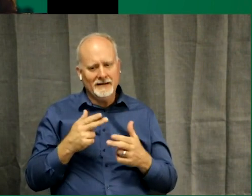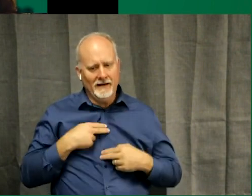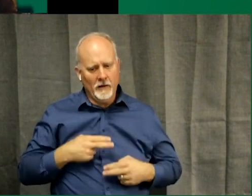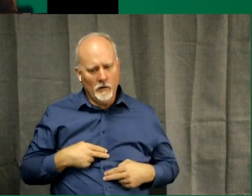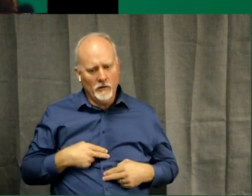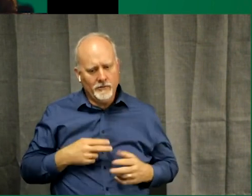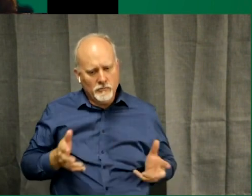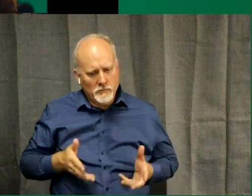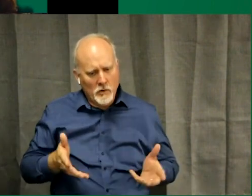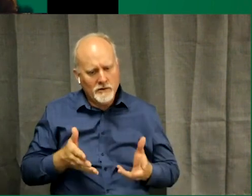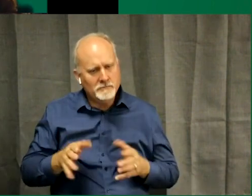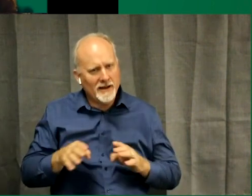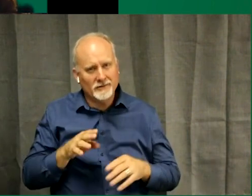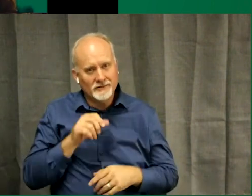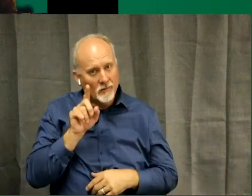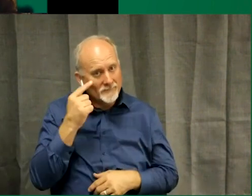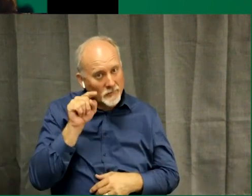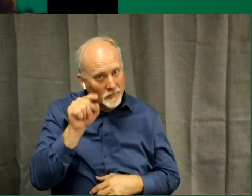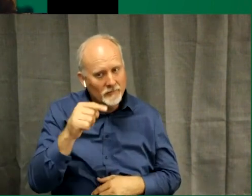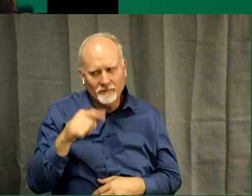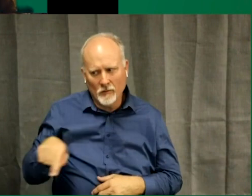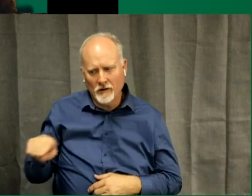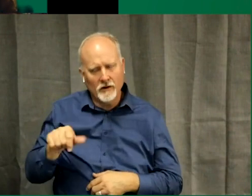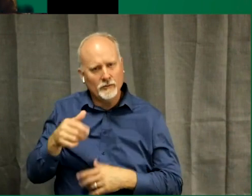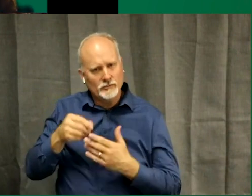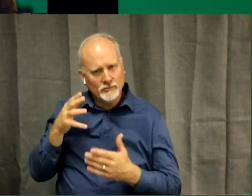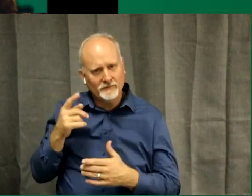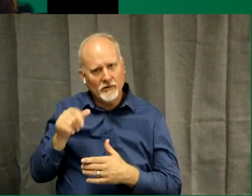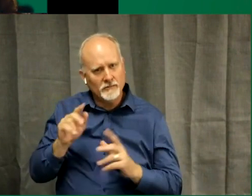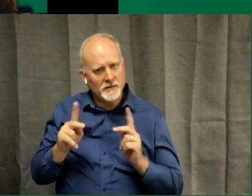these aren't just for you they're for your fellow students they're for the people in your community